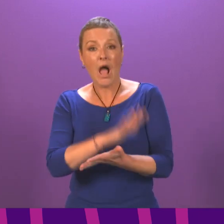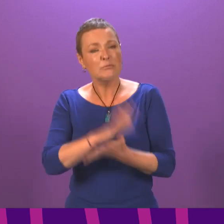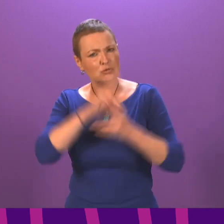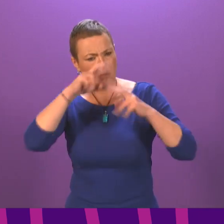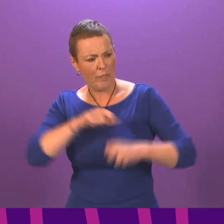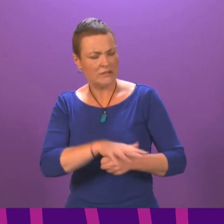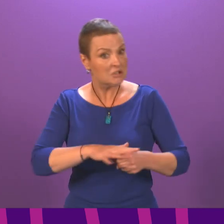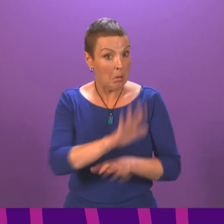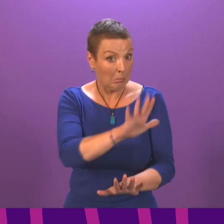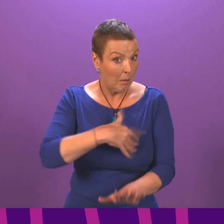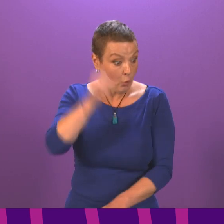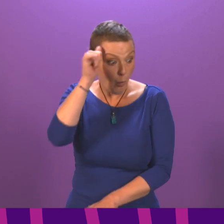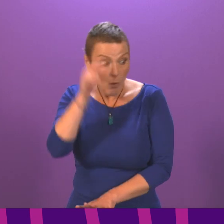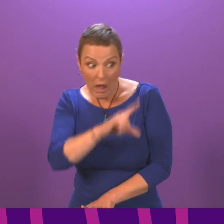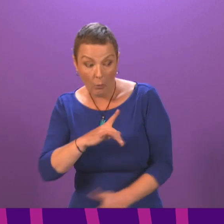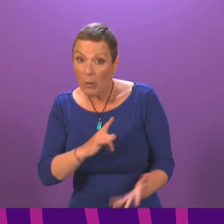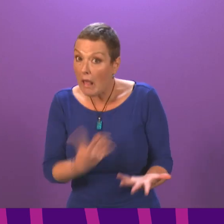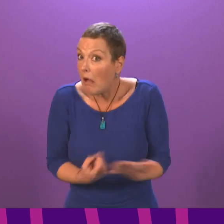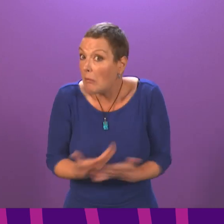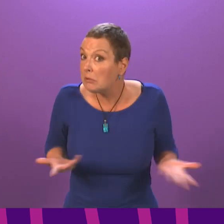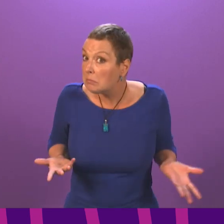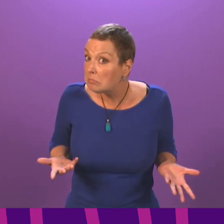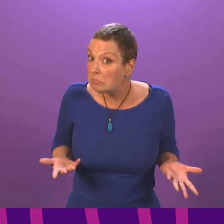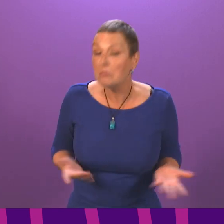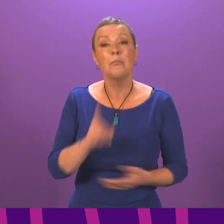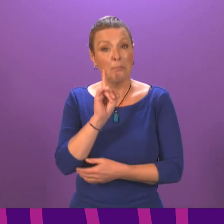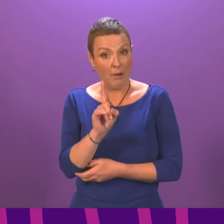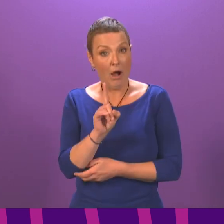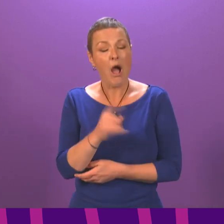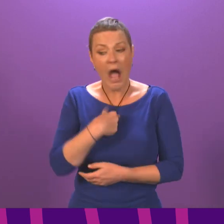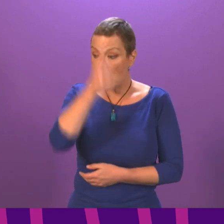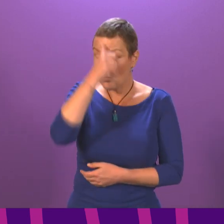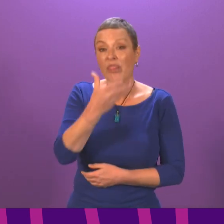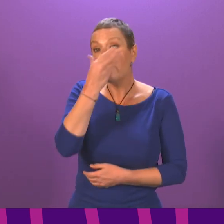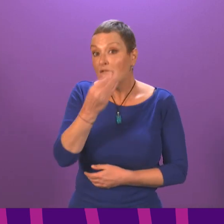am not aware of the reasons for that. I can say that the flu vaccination programme is